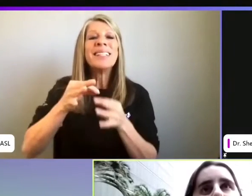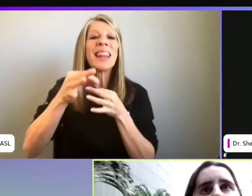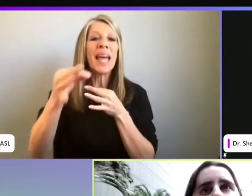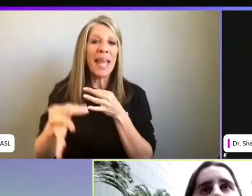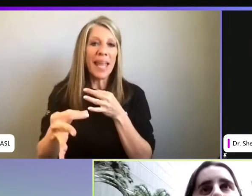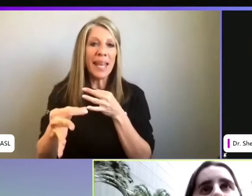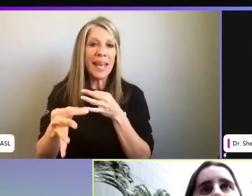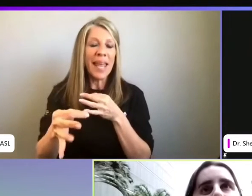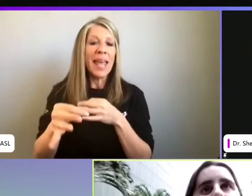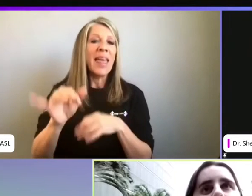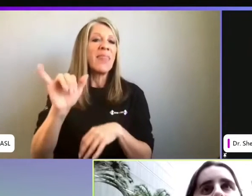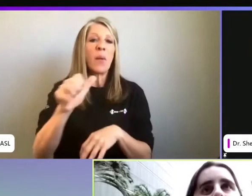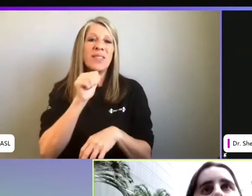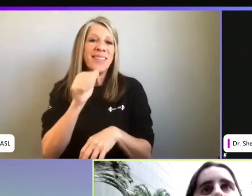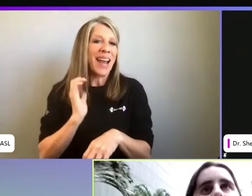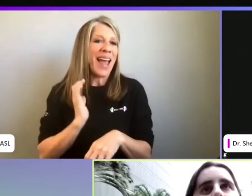really pressuring, and for the blind designers, it could